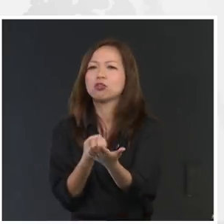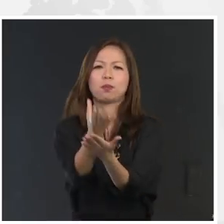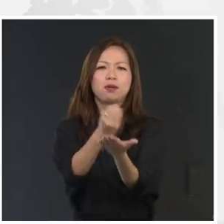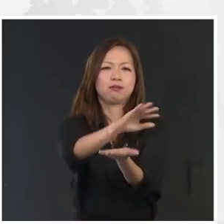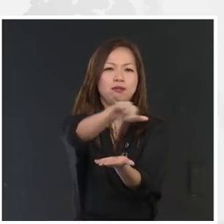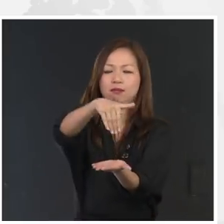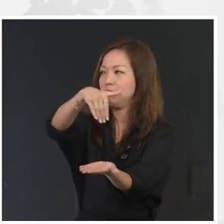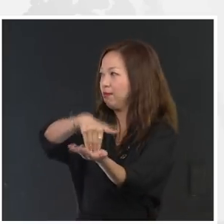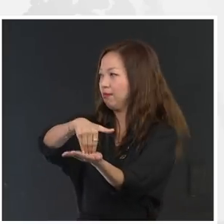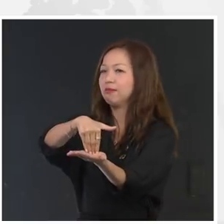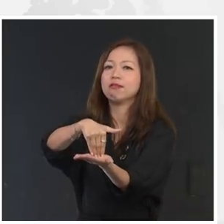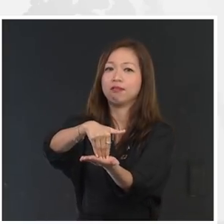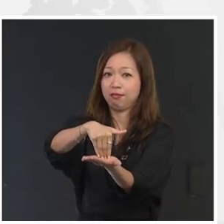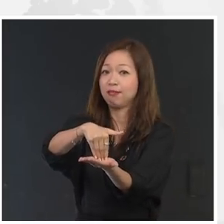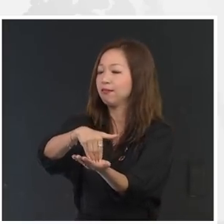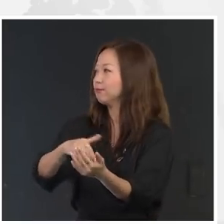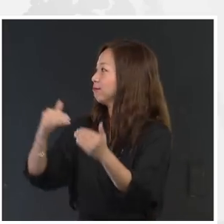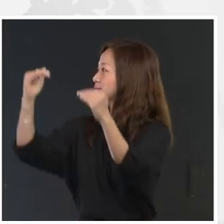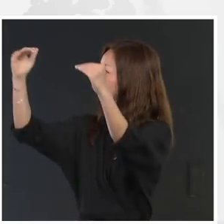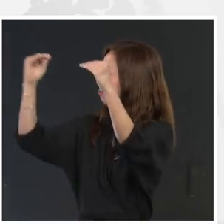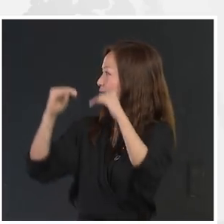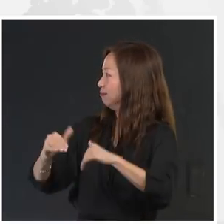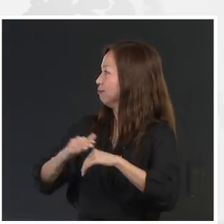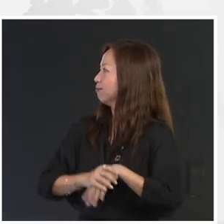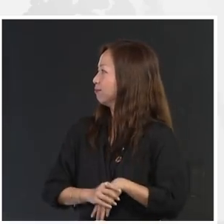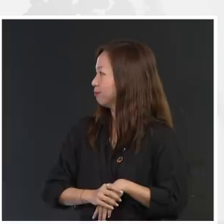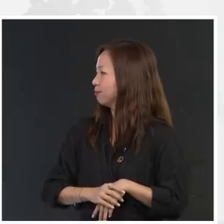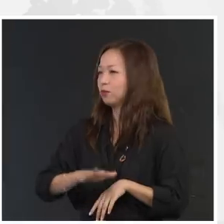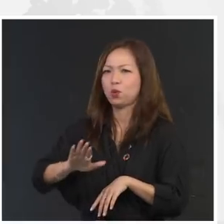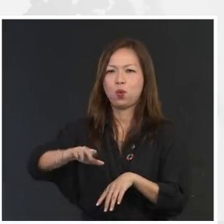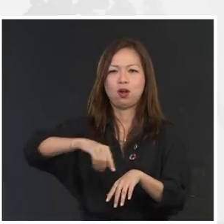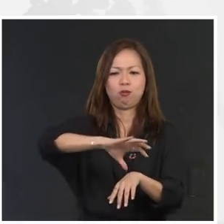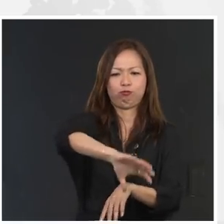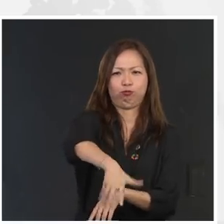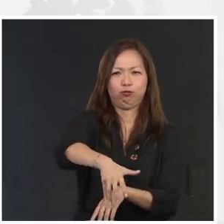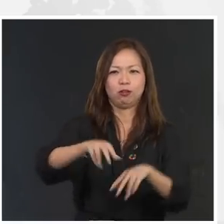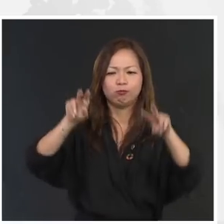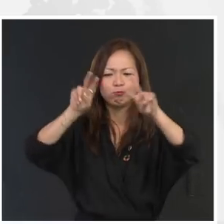Now you can see on this screen our invited guests.